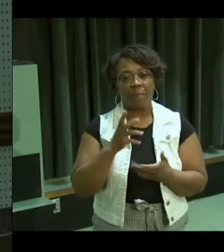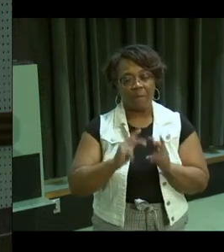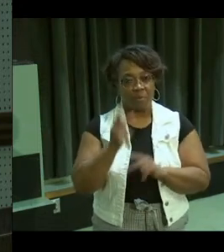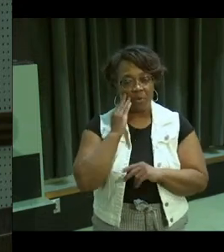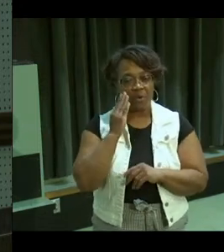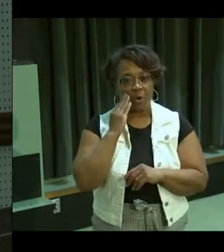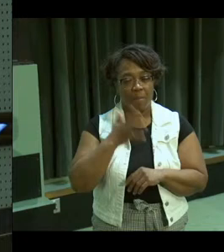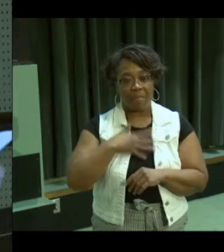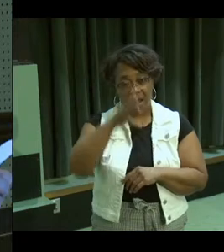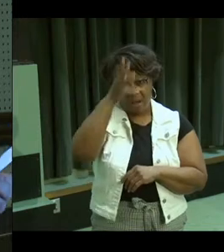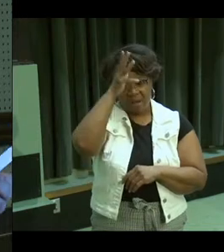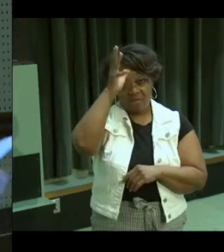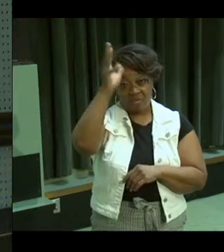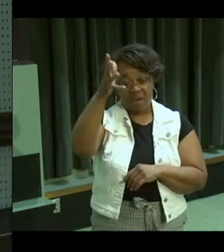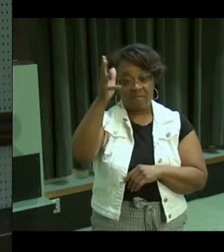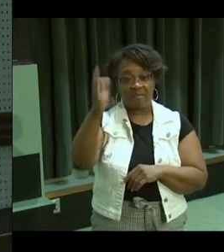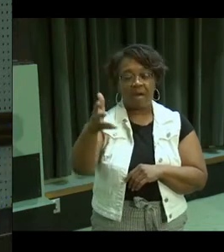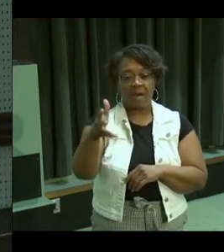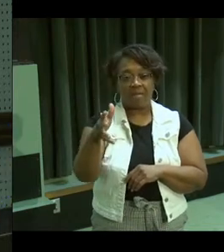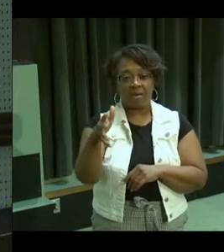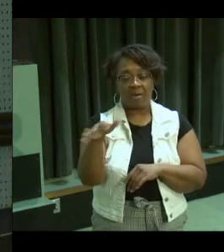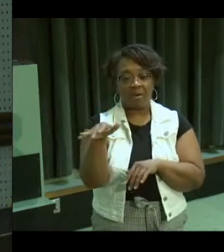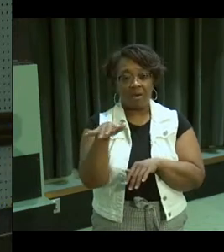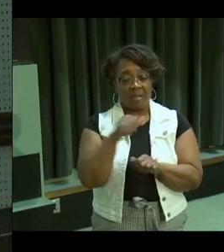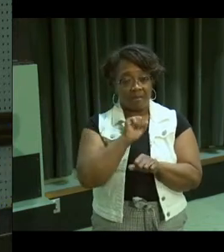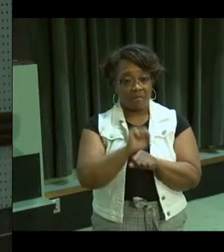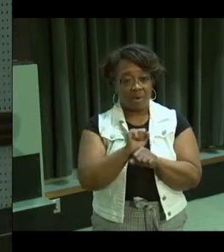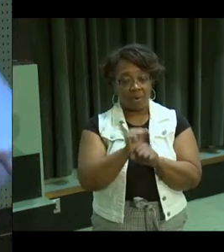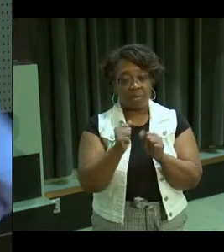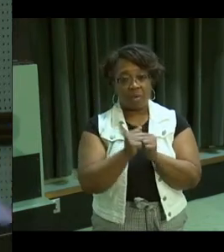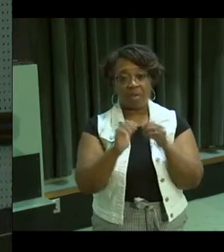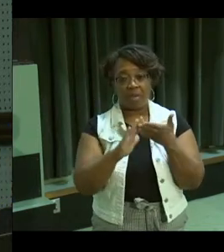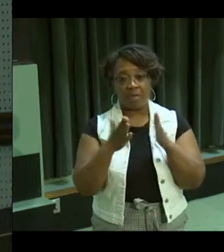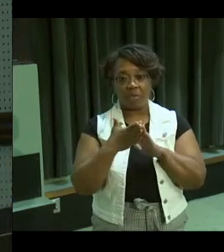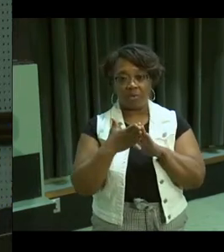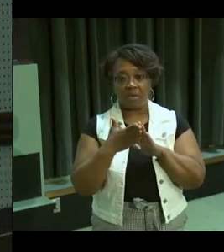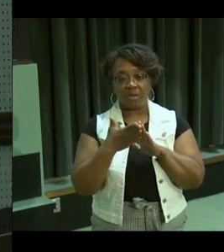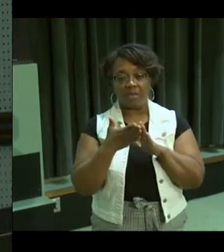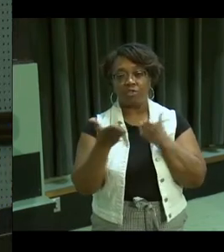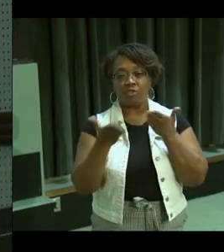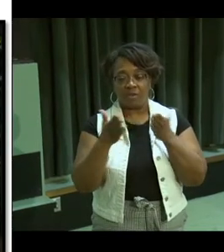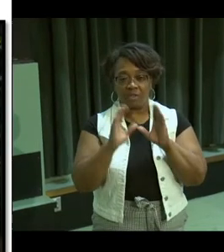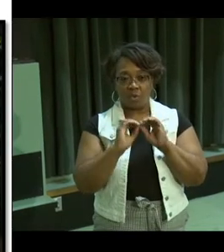when my grandfather left,